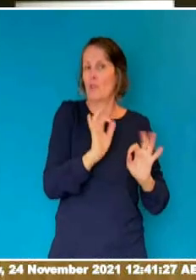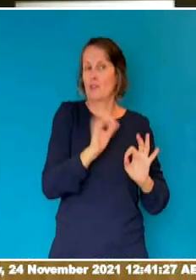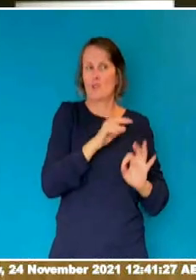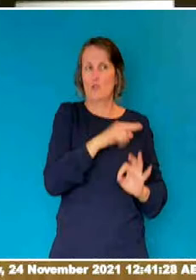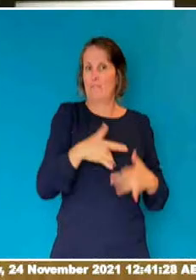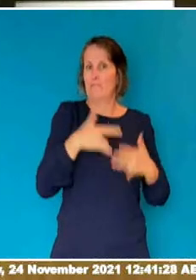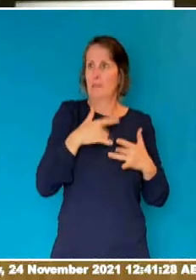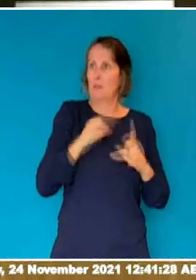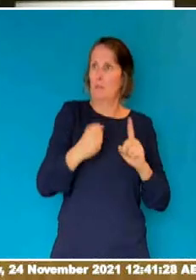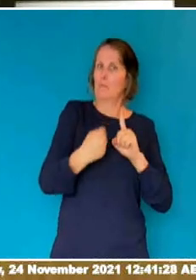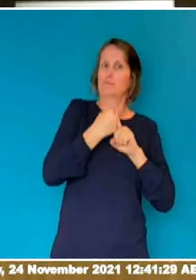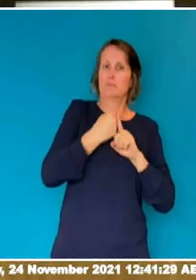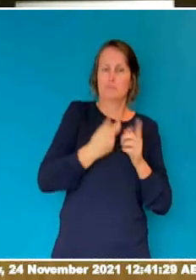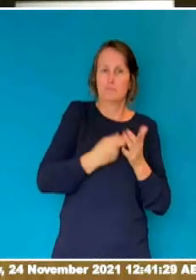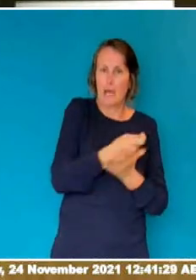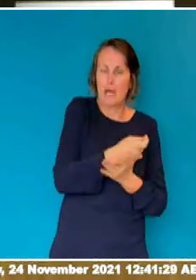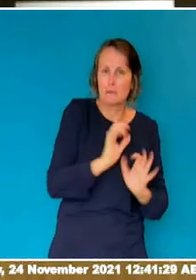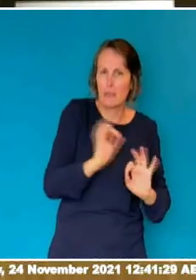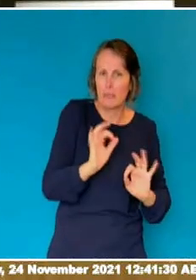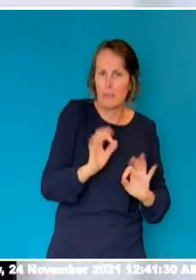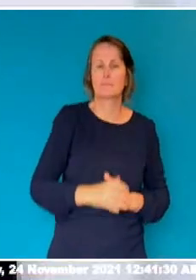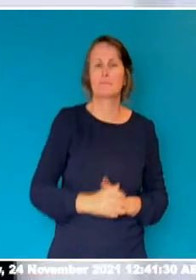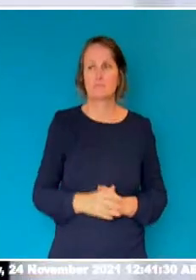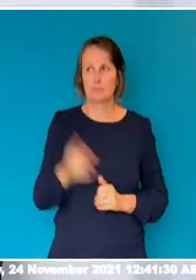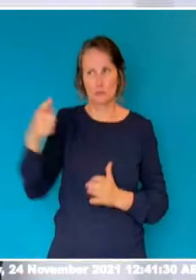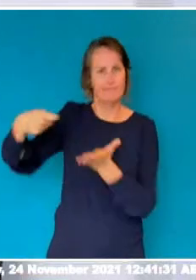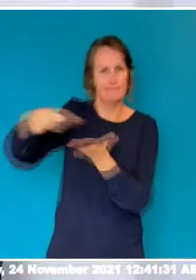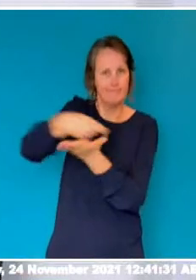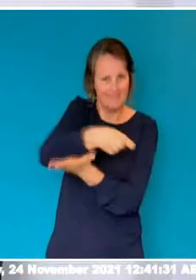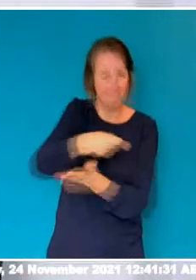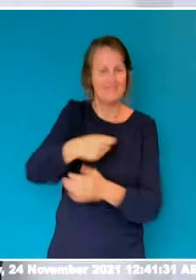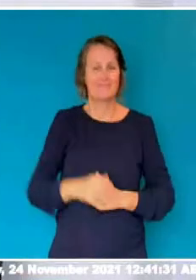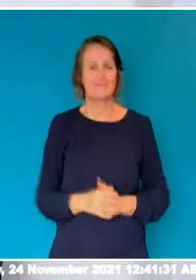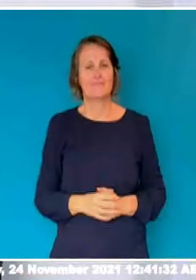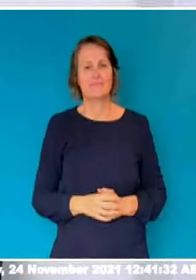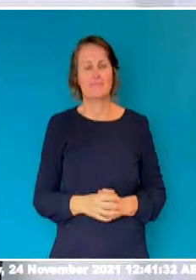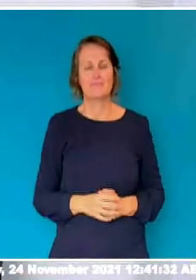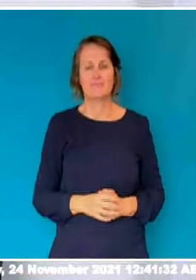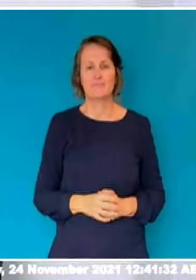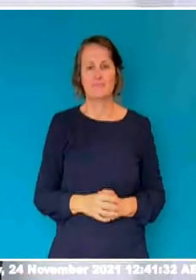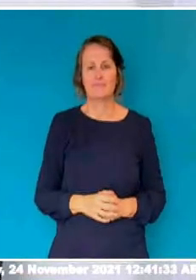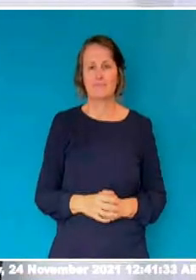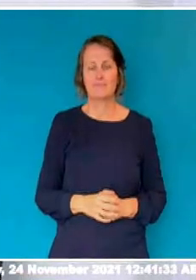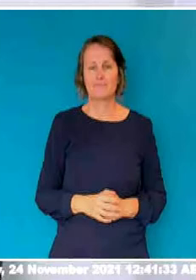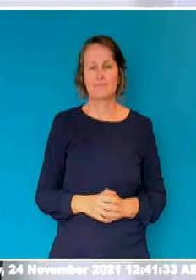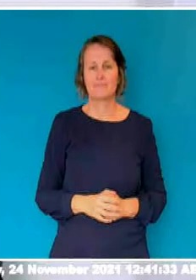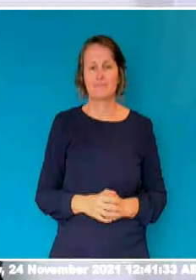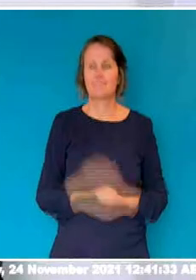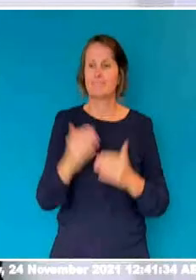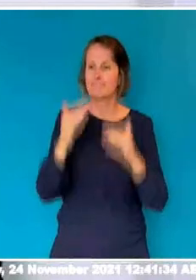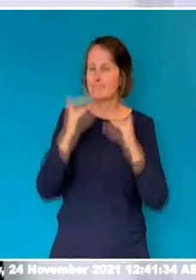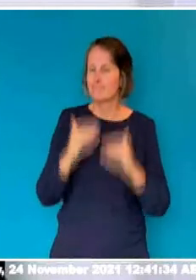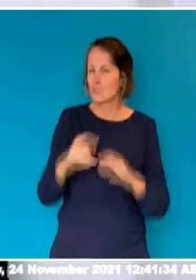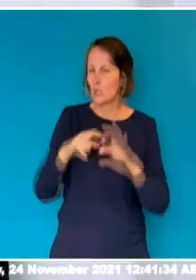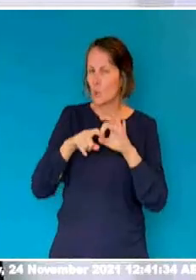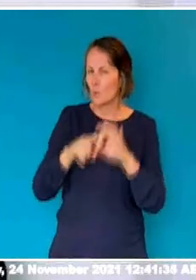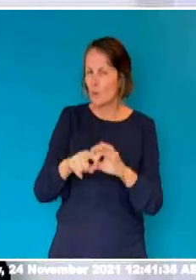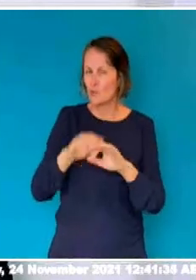I want to turn now to the question of adjustments that are requested